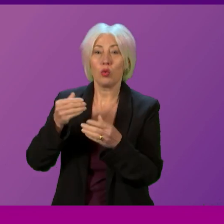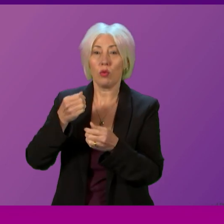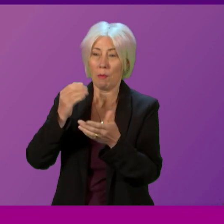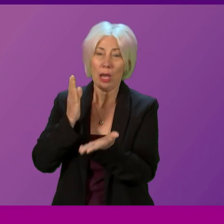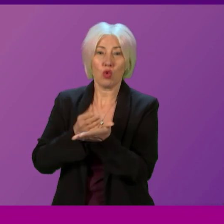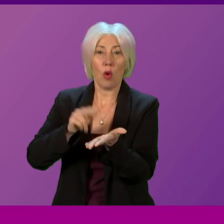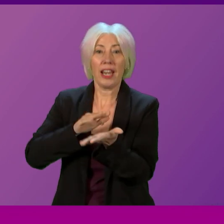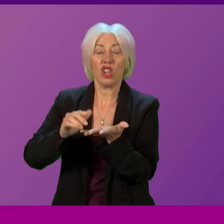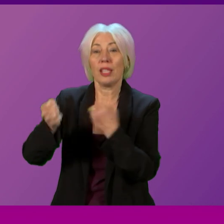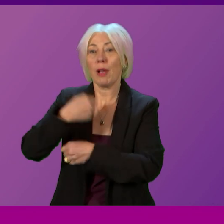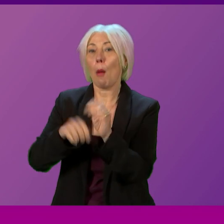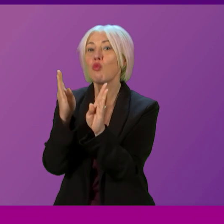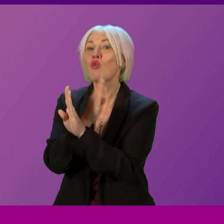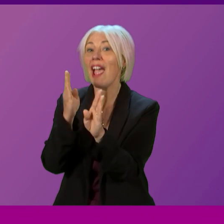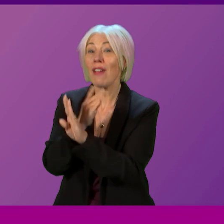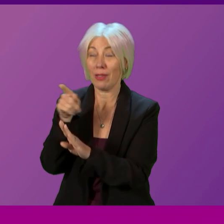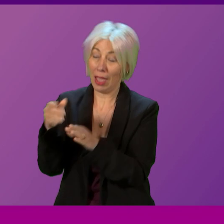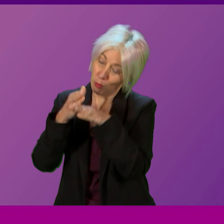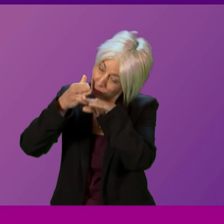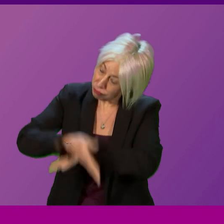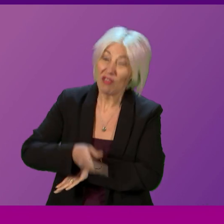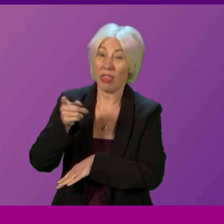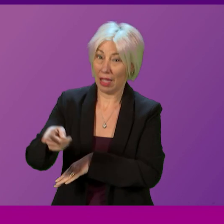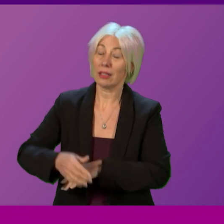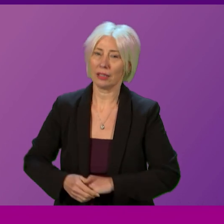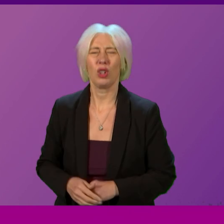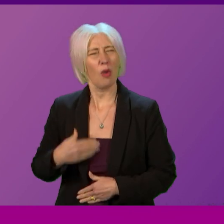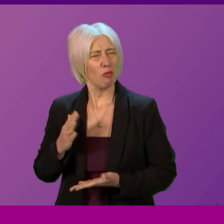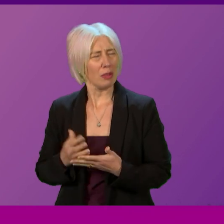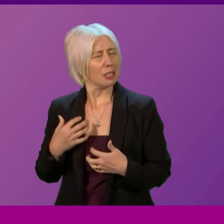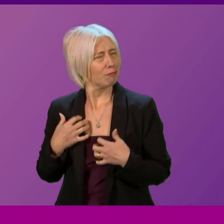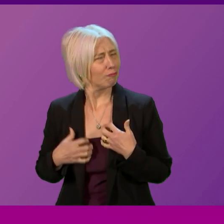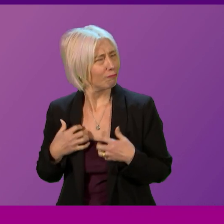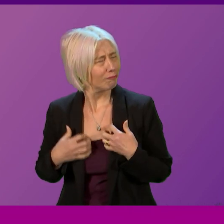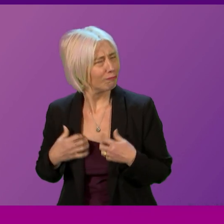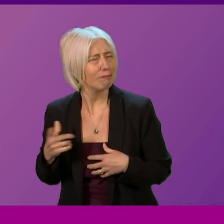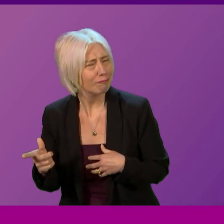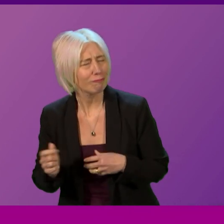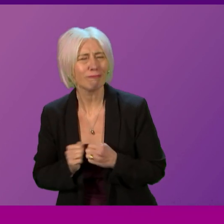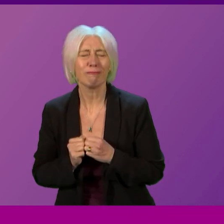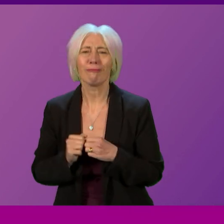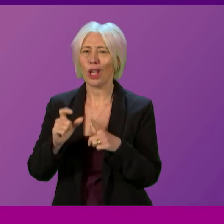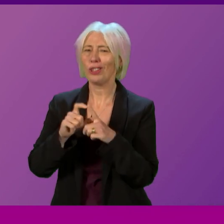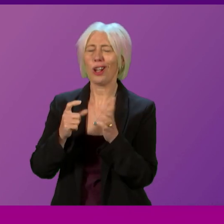I am intrigued by Douglas Ross’s line of questioning.